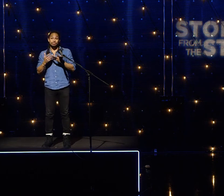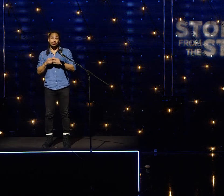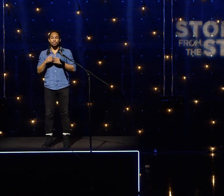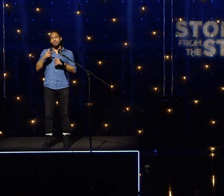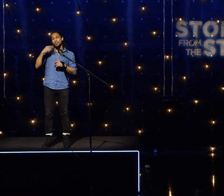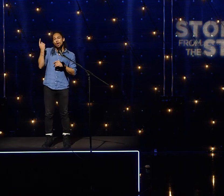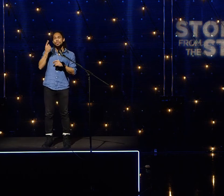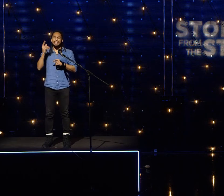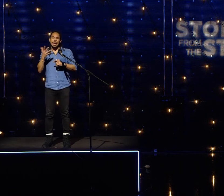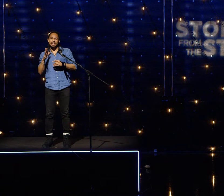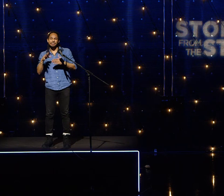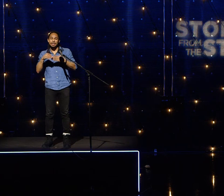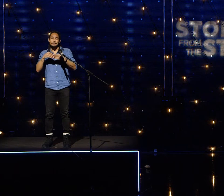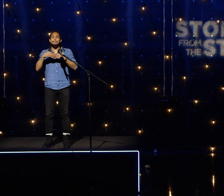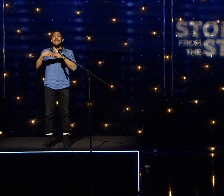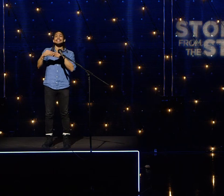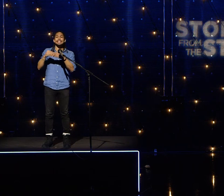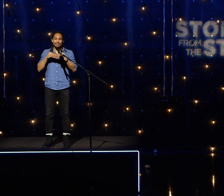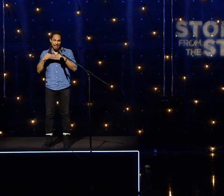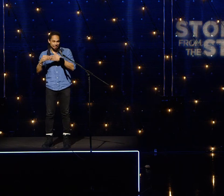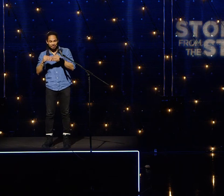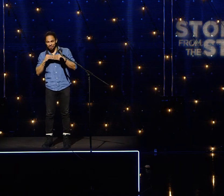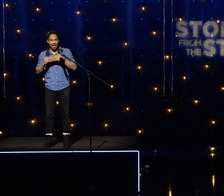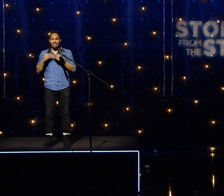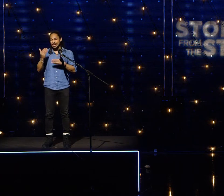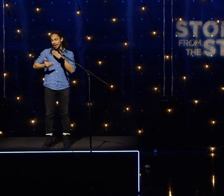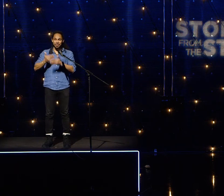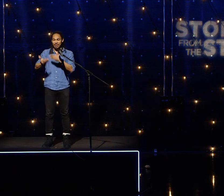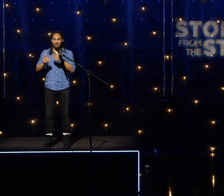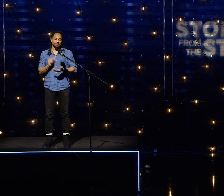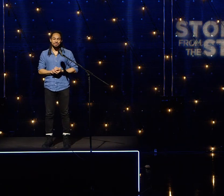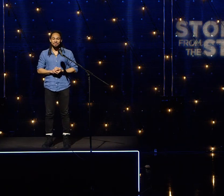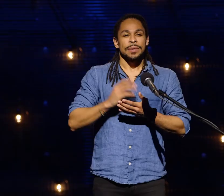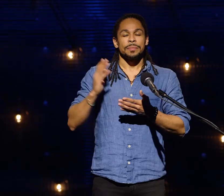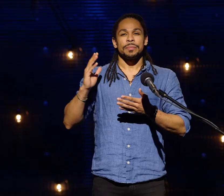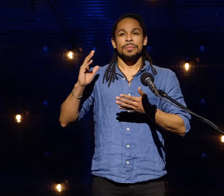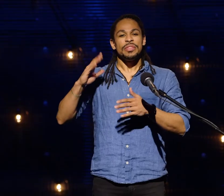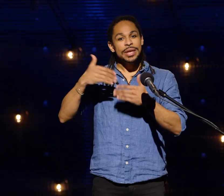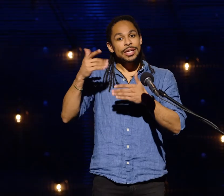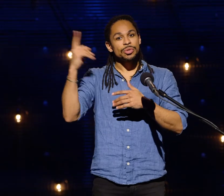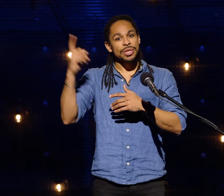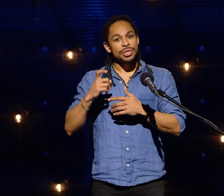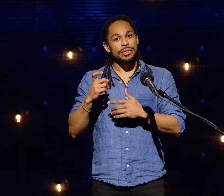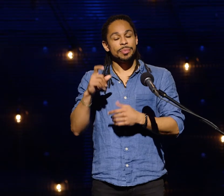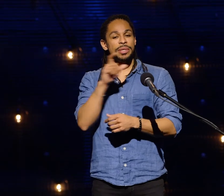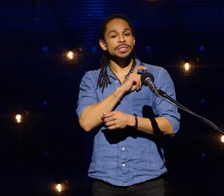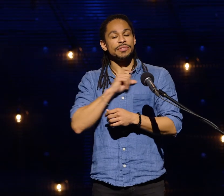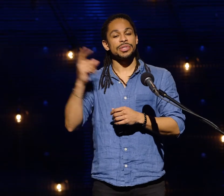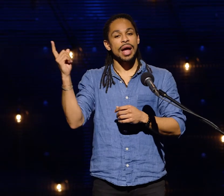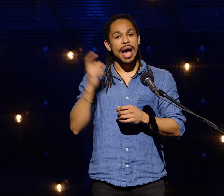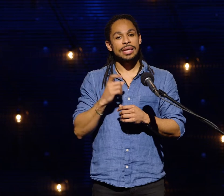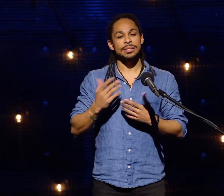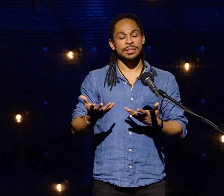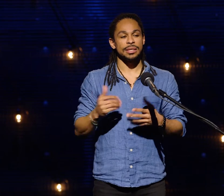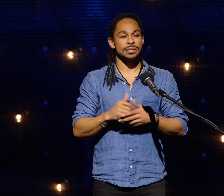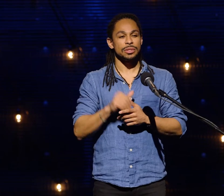So we were always kind of bending them as time went on. The next question the police officer asks is,